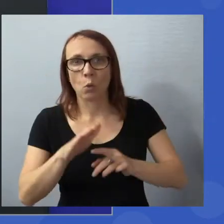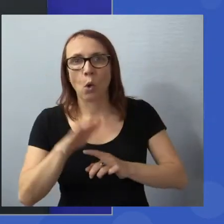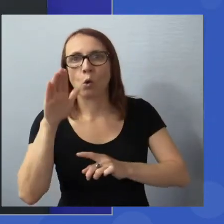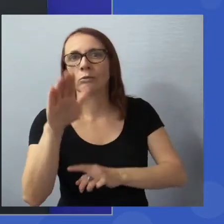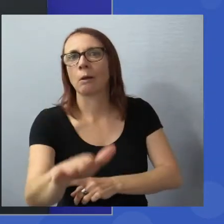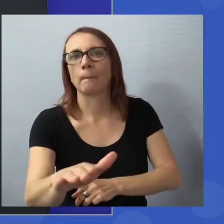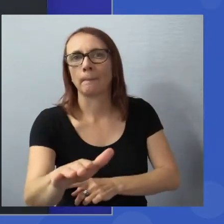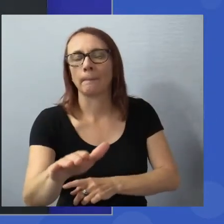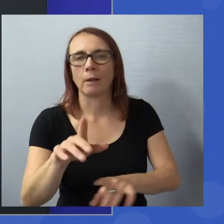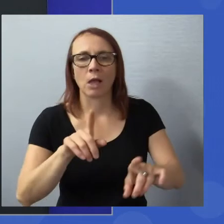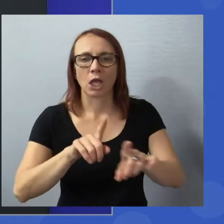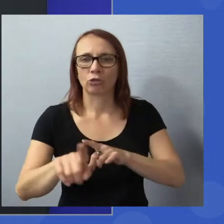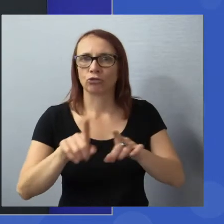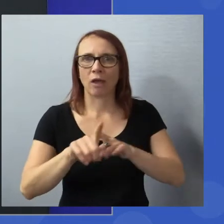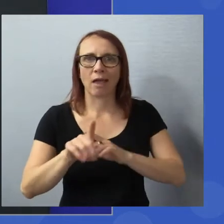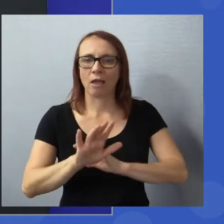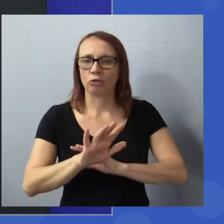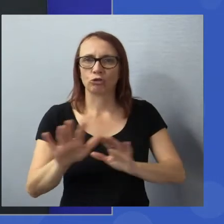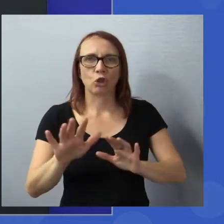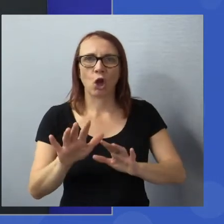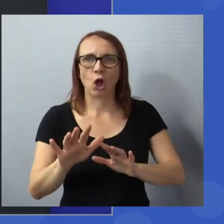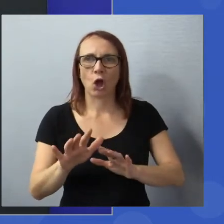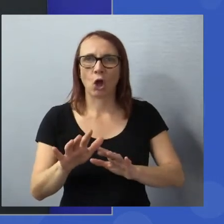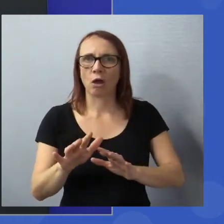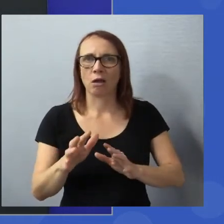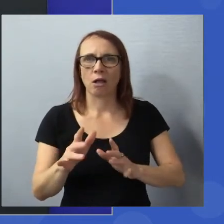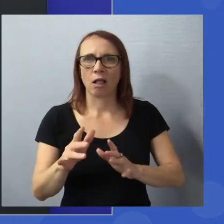trying to get politics away from just focusing on the the kind of five-year